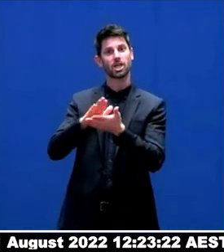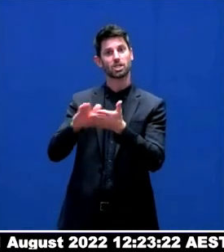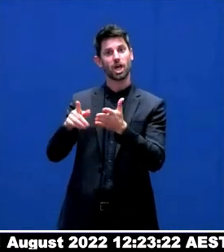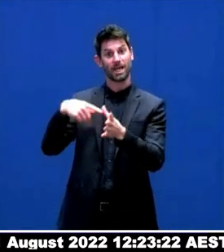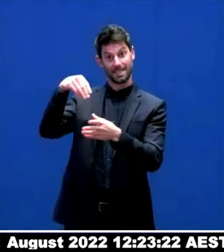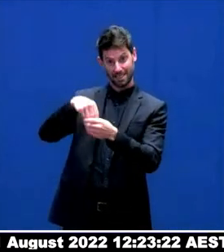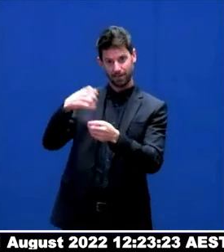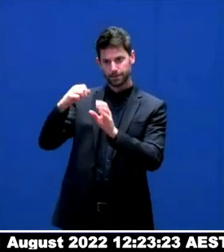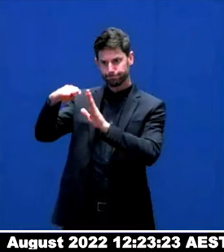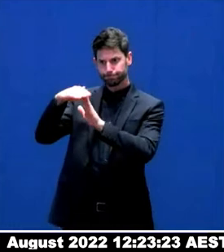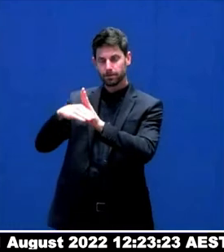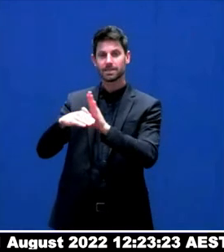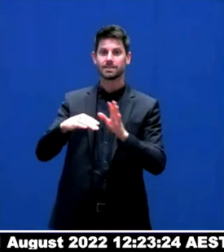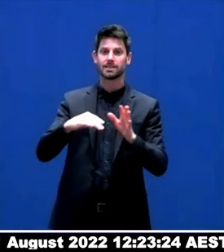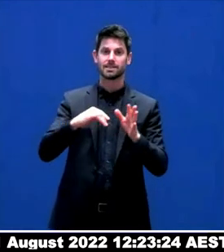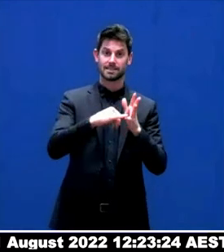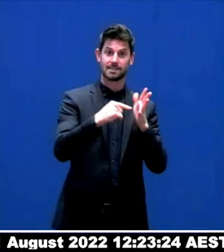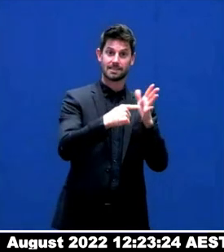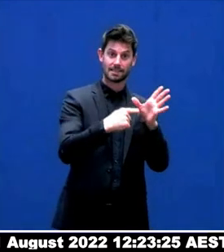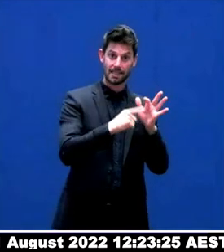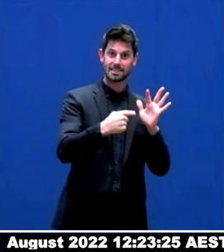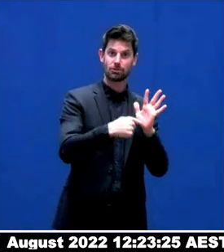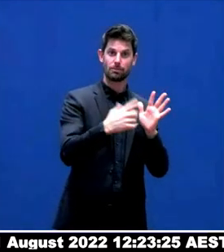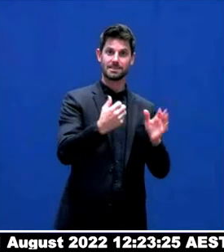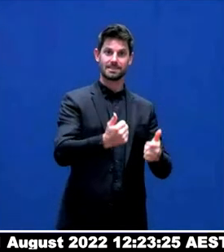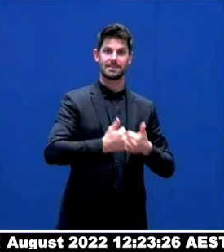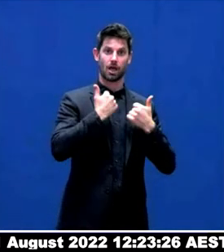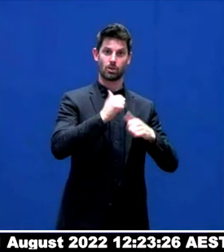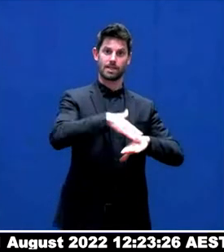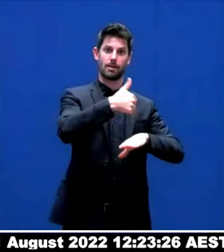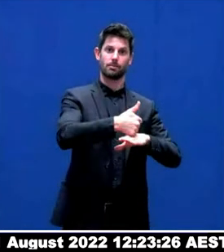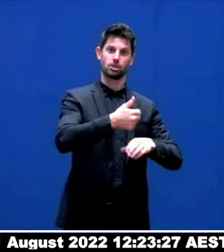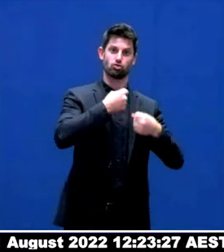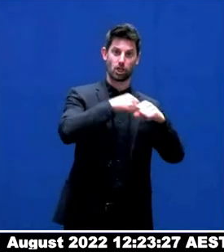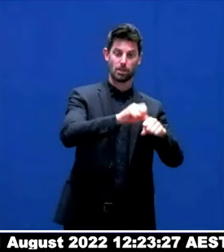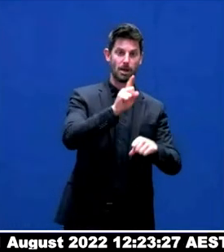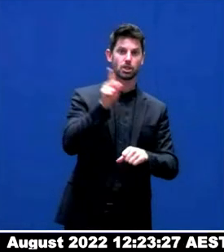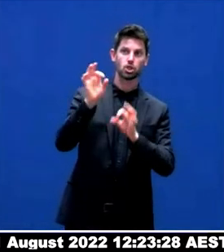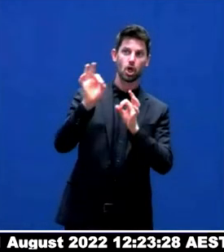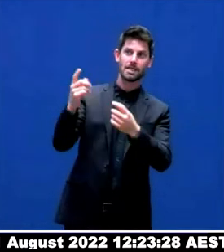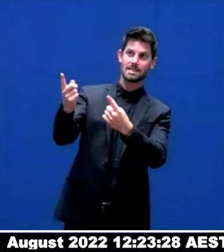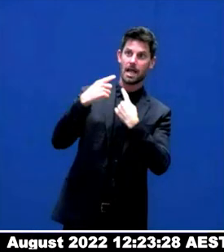territories to have strategies but there's nothing that's sort of mandated as such within those strategies.